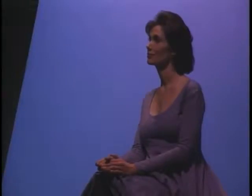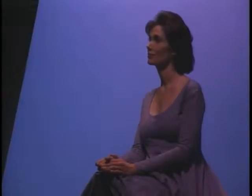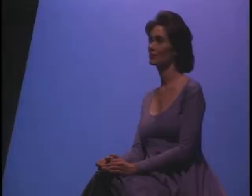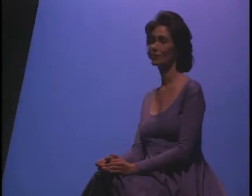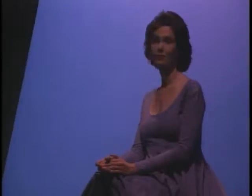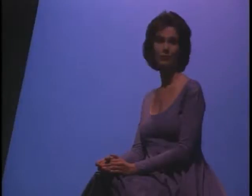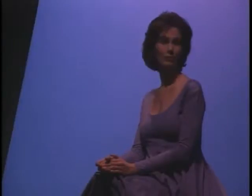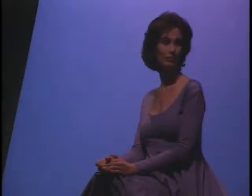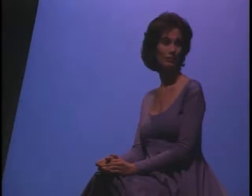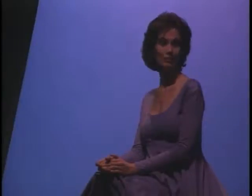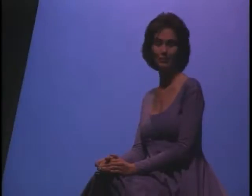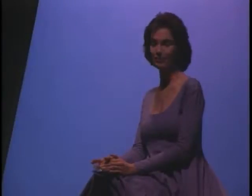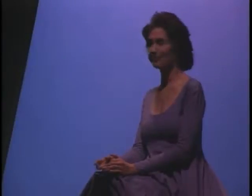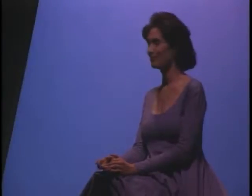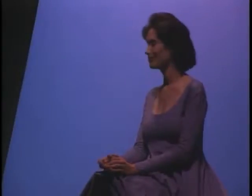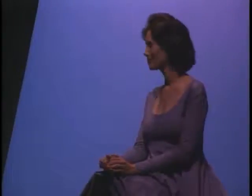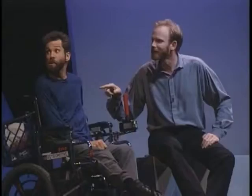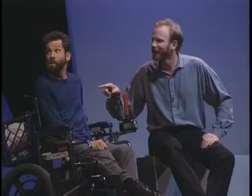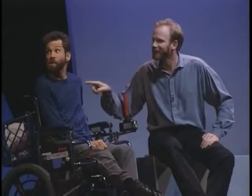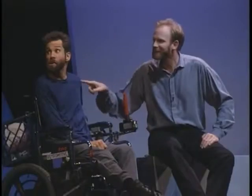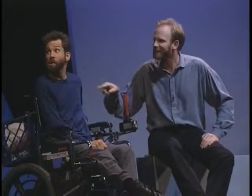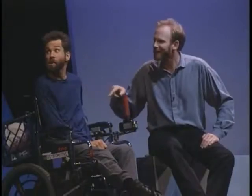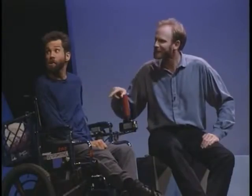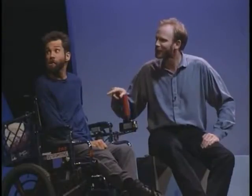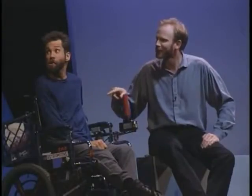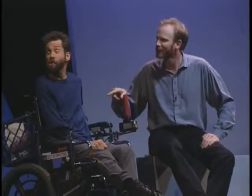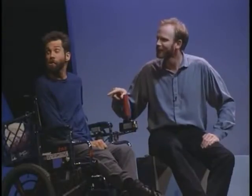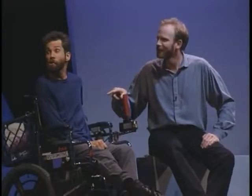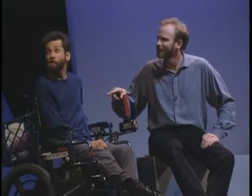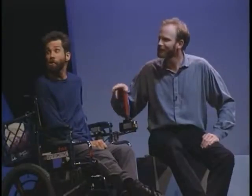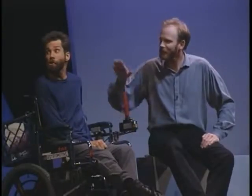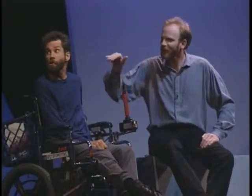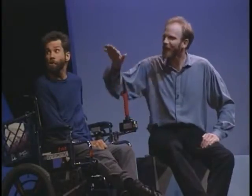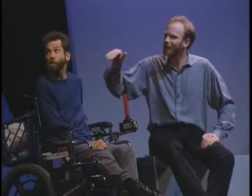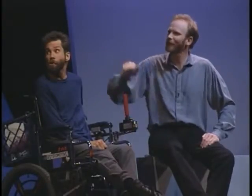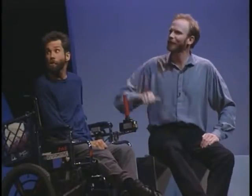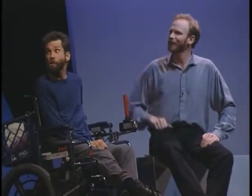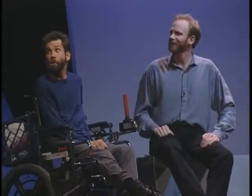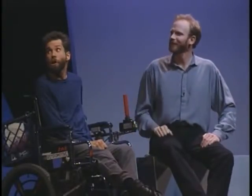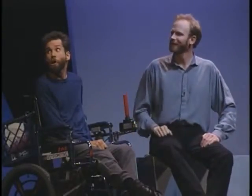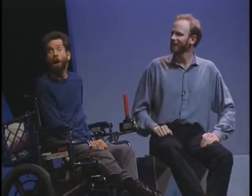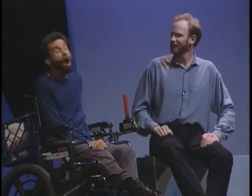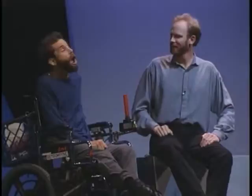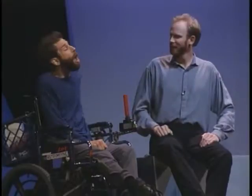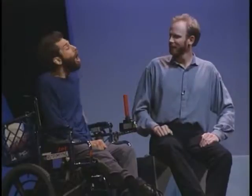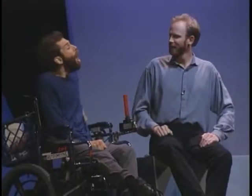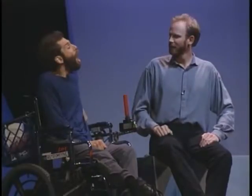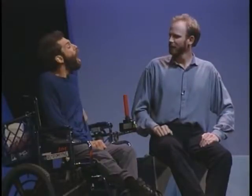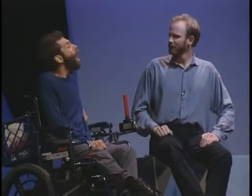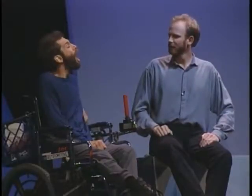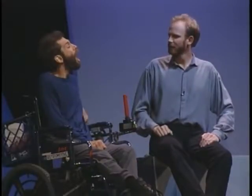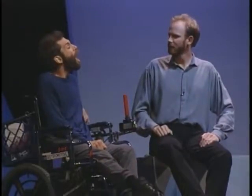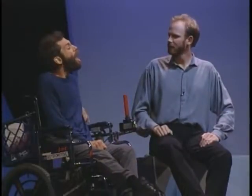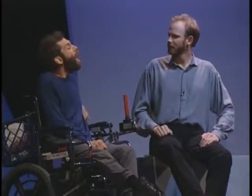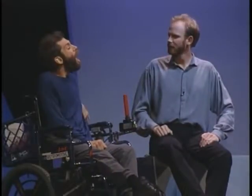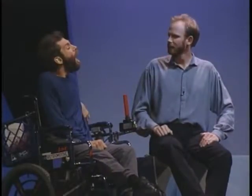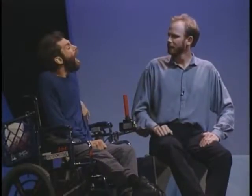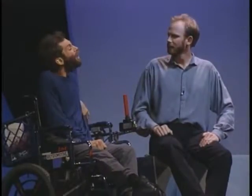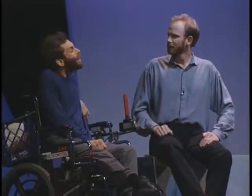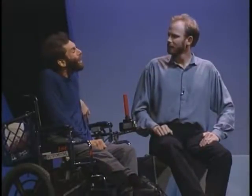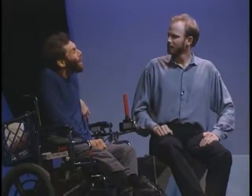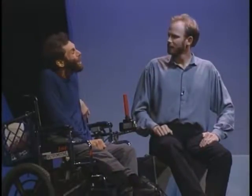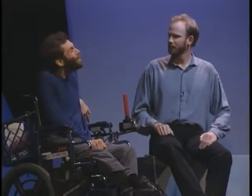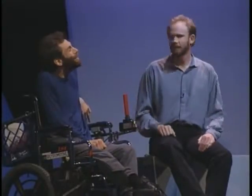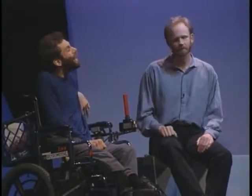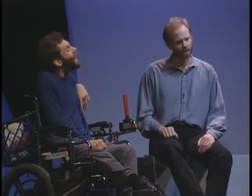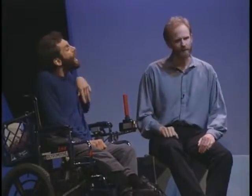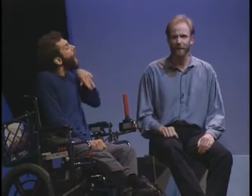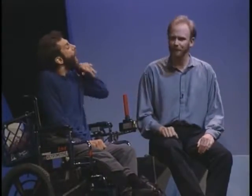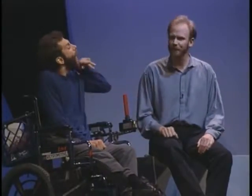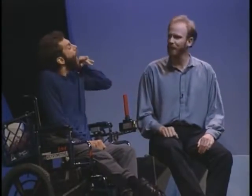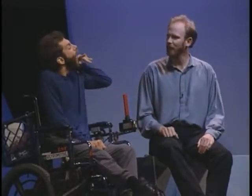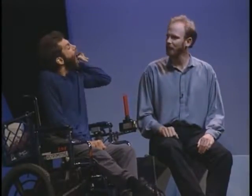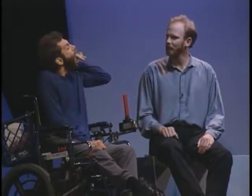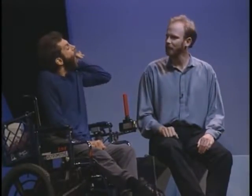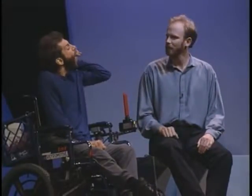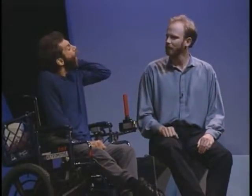oh she's looking at you I think she likes you just say hi to her yes you can